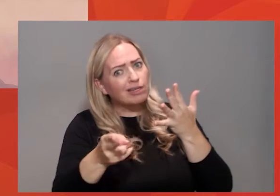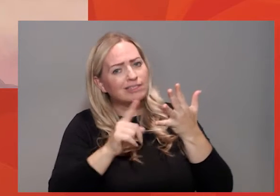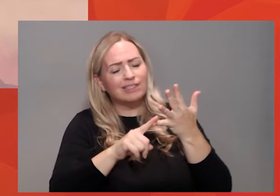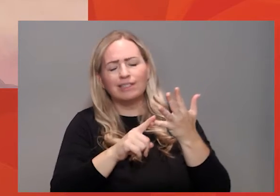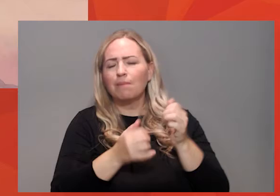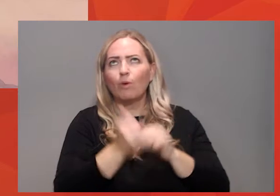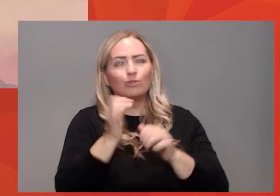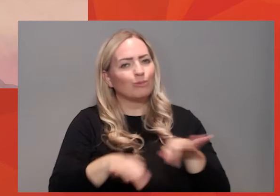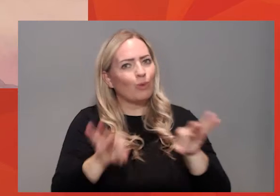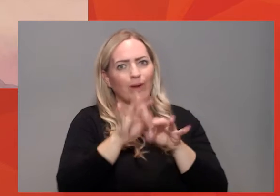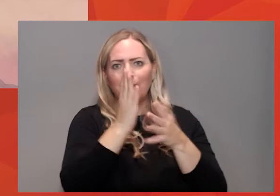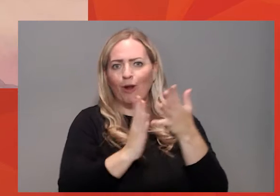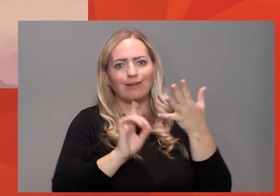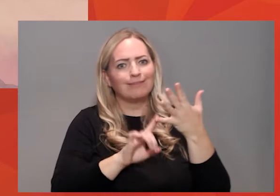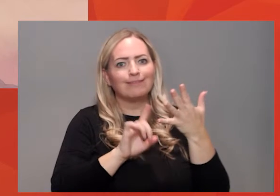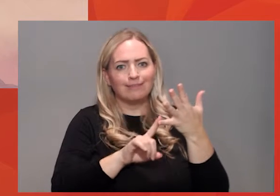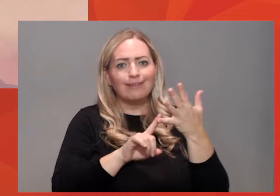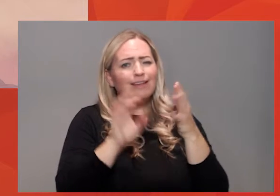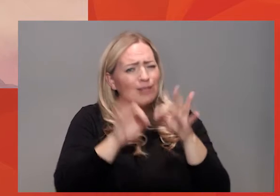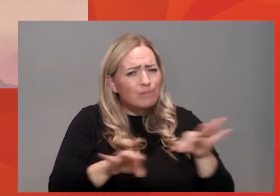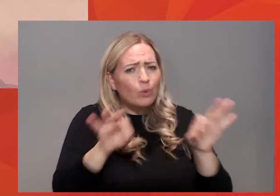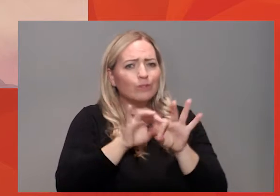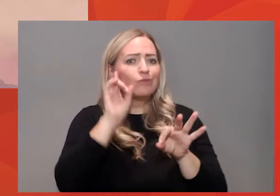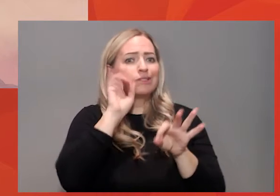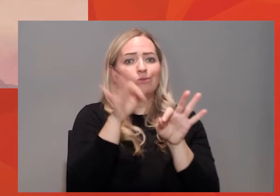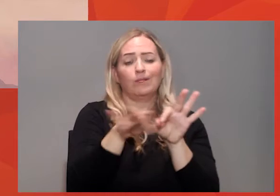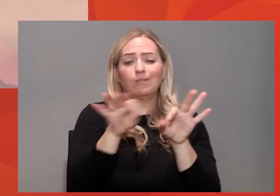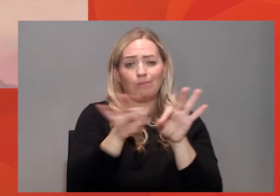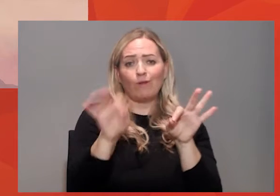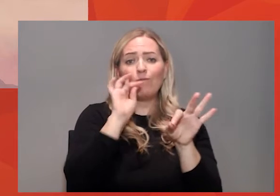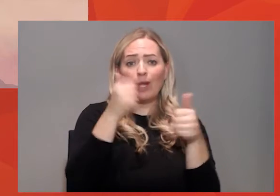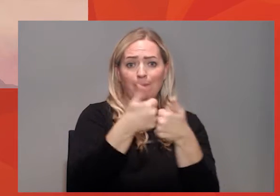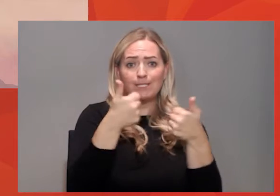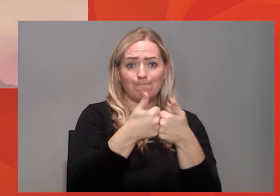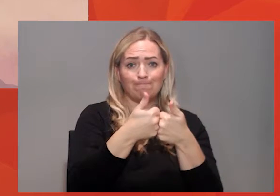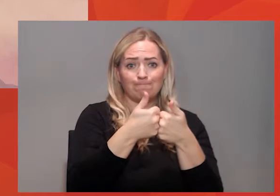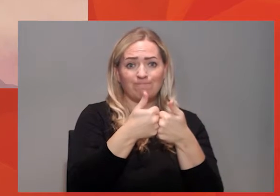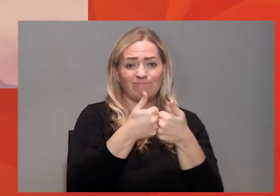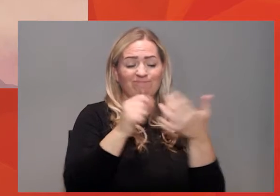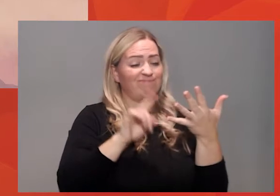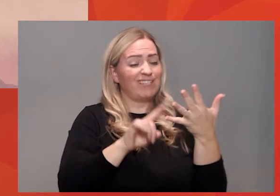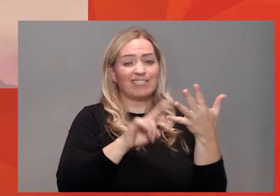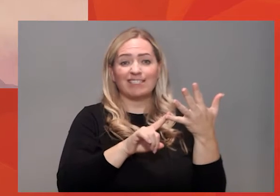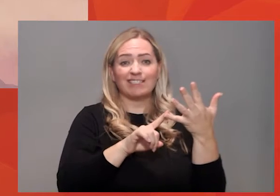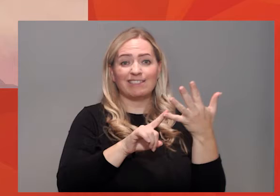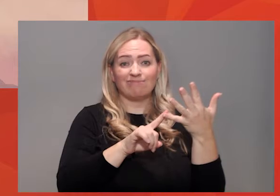the most important one, the importance of sound subtitles in games. This basically the